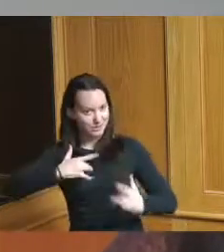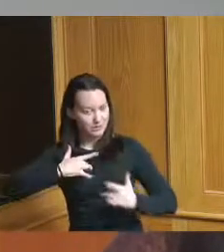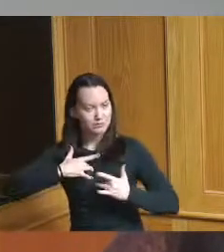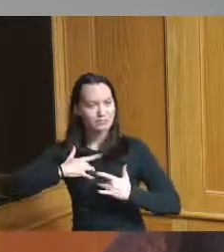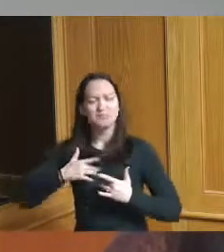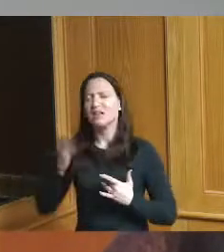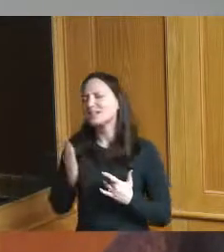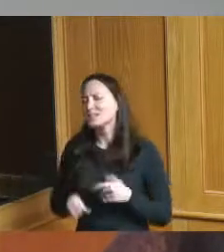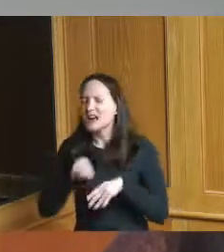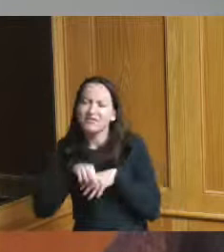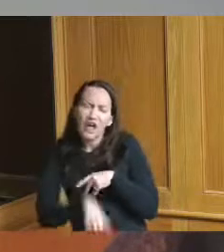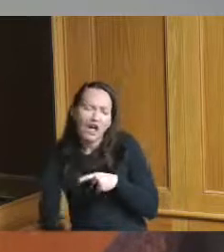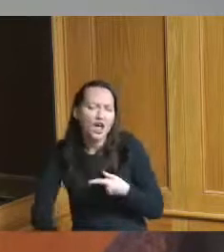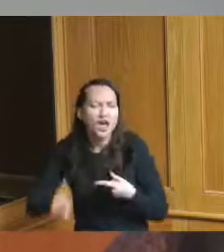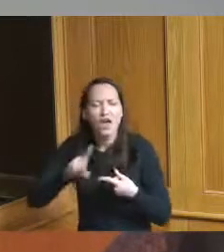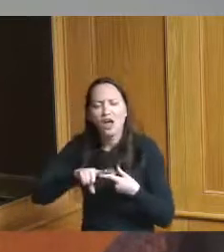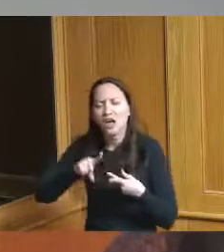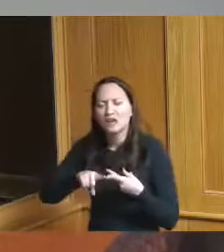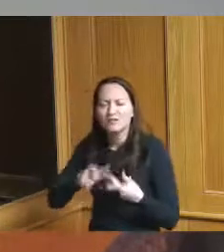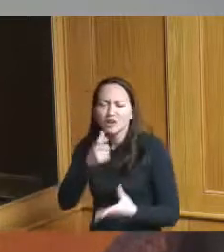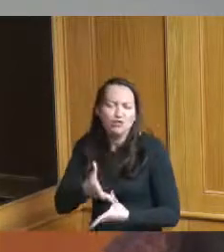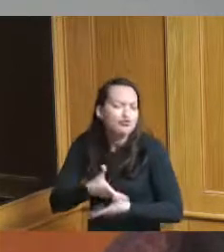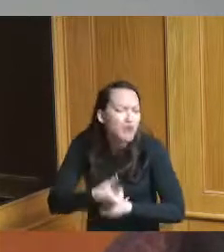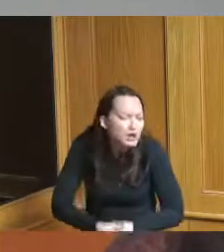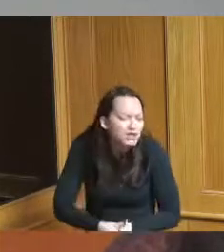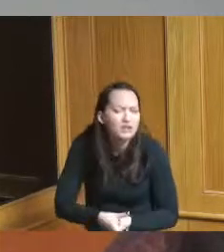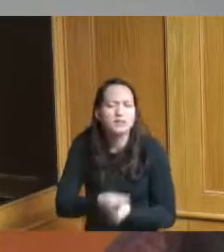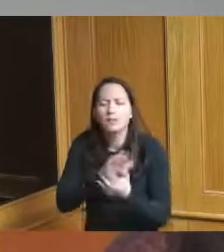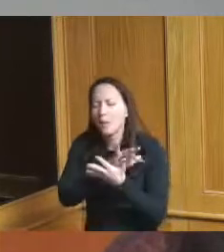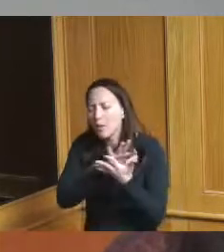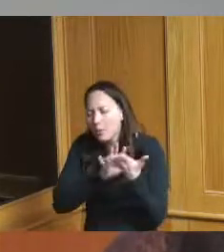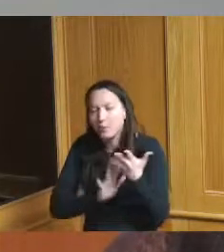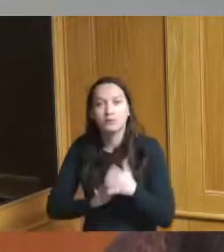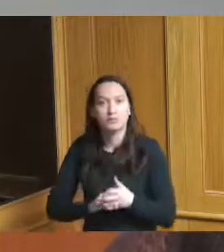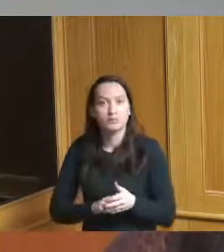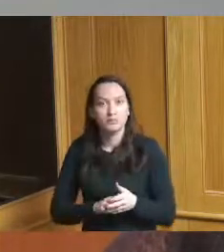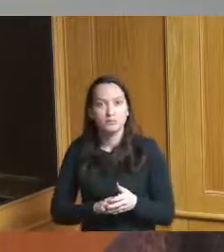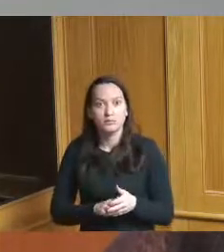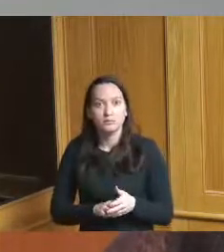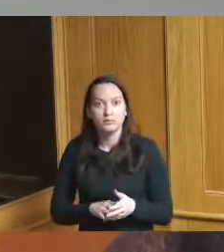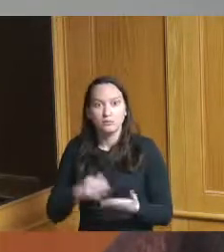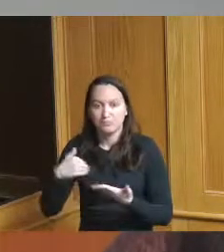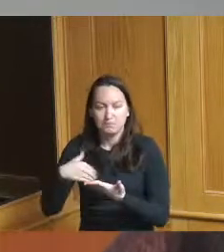effects or they're distrustful you know and as you said this this traverses many communities